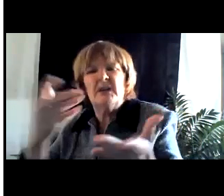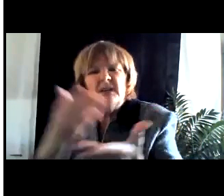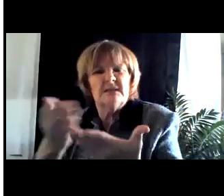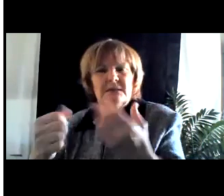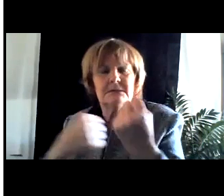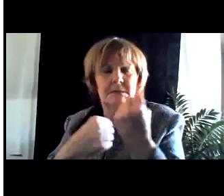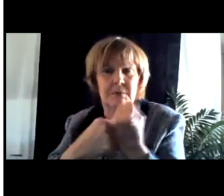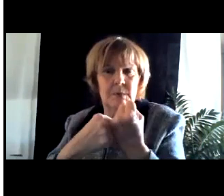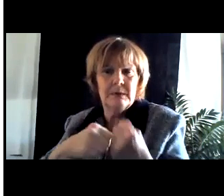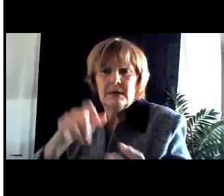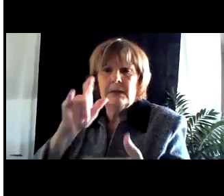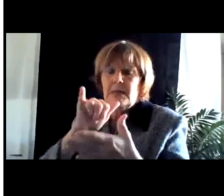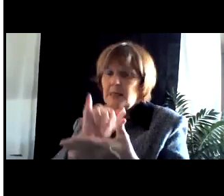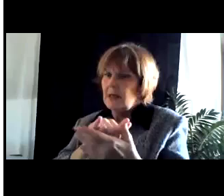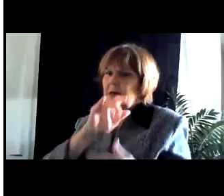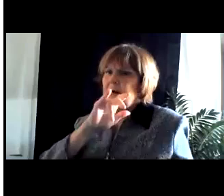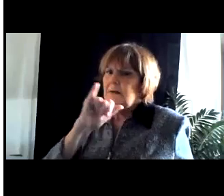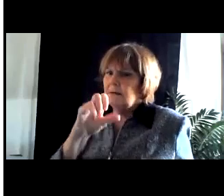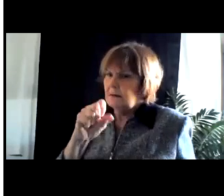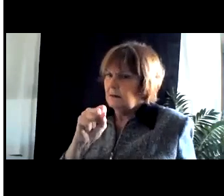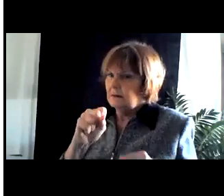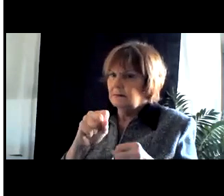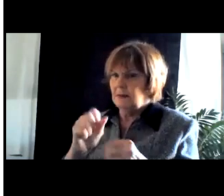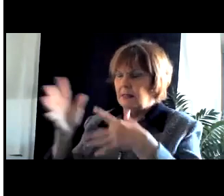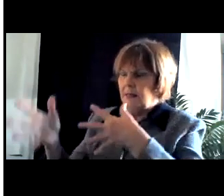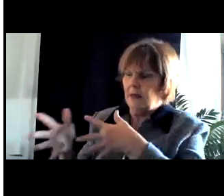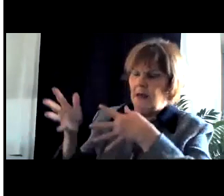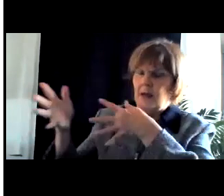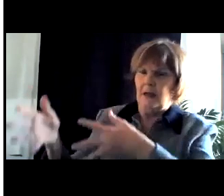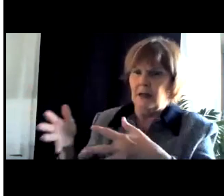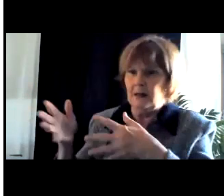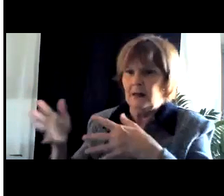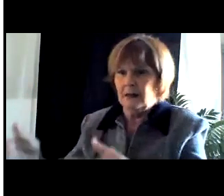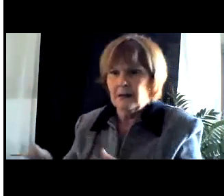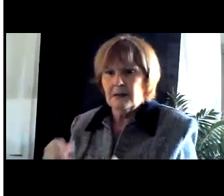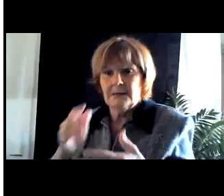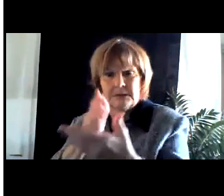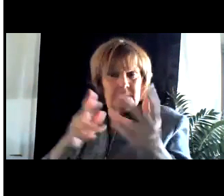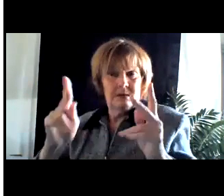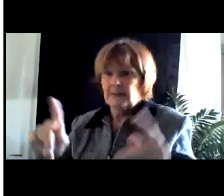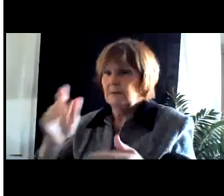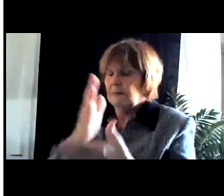Also exclusion and erasure can cause additional concern, can cause some additional trauma, being repeatedly rebuffed